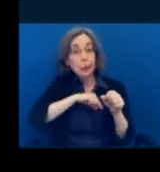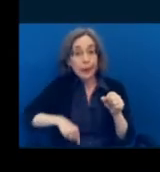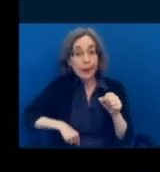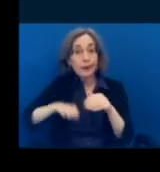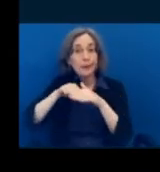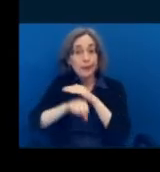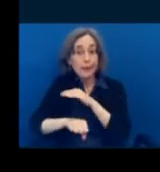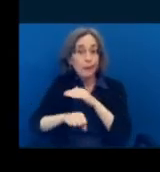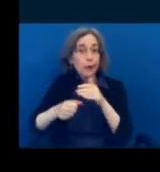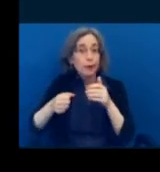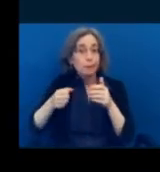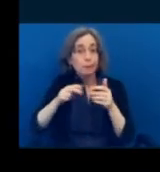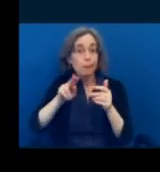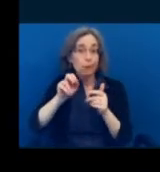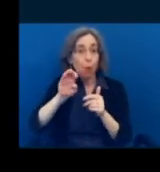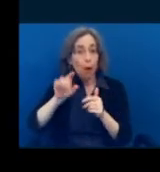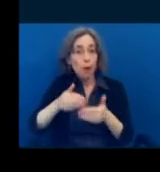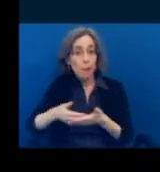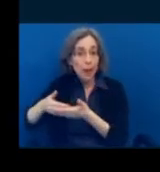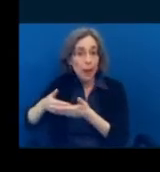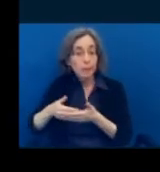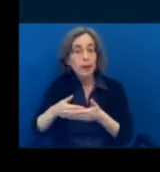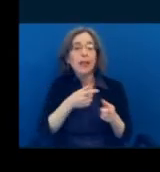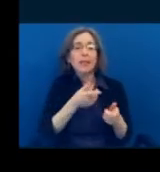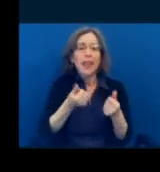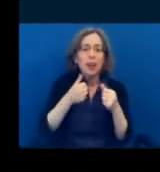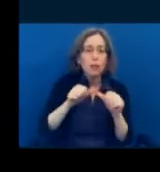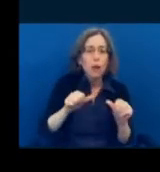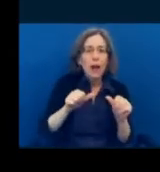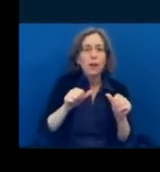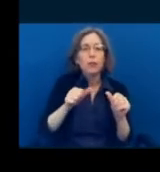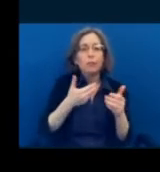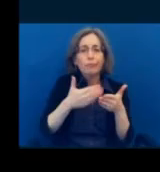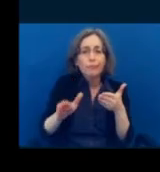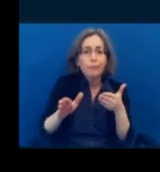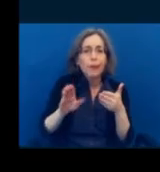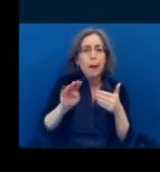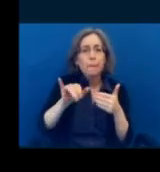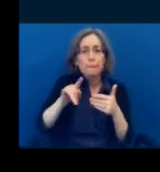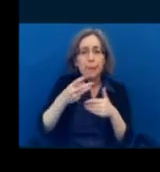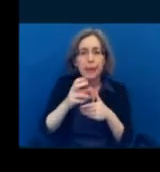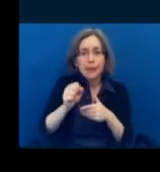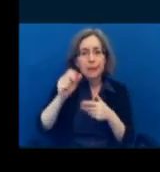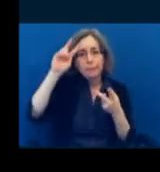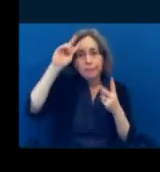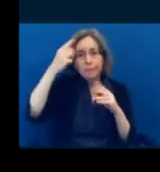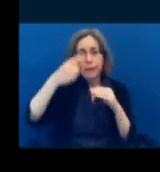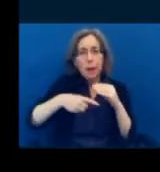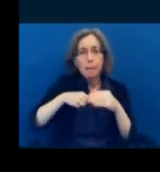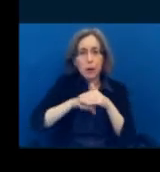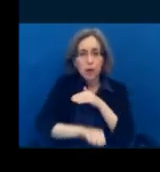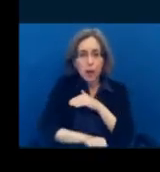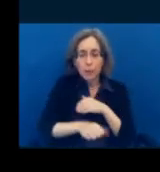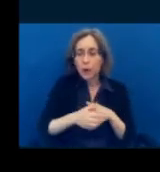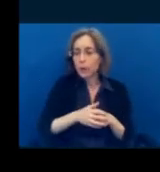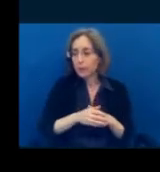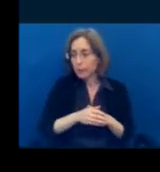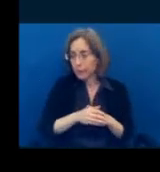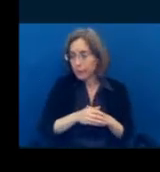DISSPELLED MYTHS AND BIRTH, SUCH AS THE IDEAS OF WOMEN'S GENITALS BEING INVERTED HOM LOGS OF MEN,